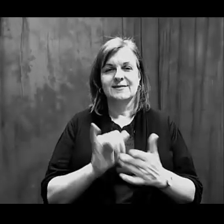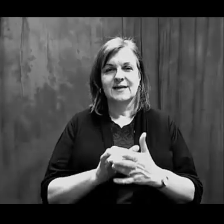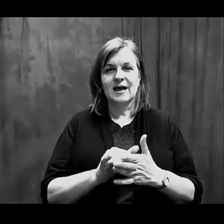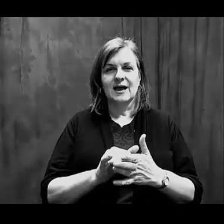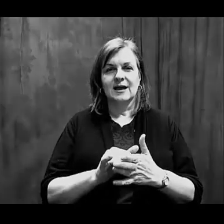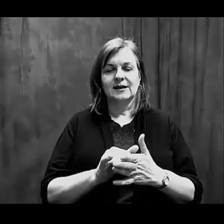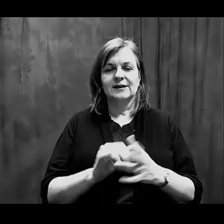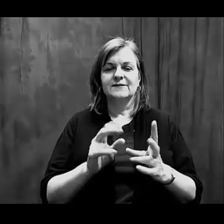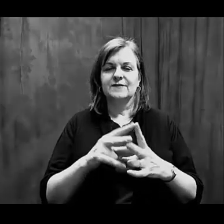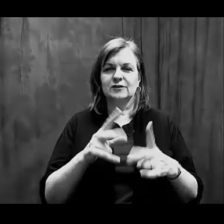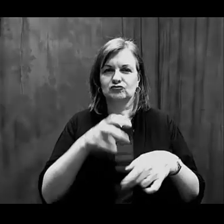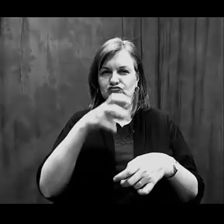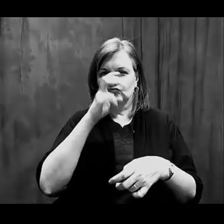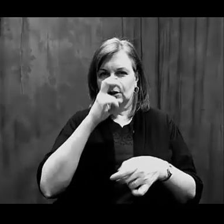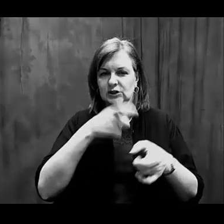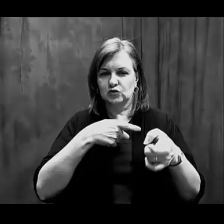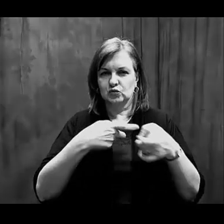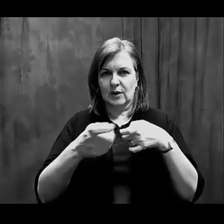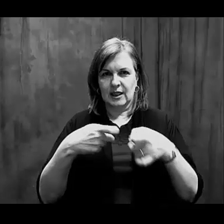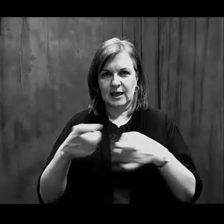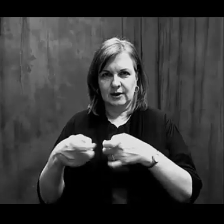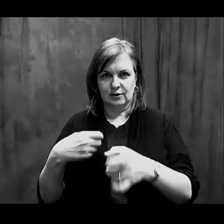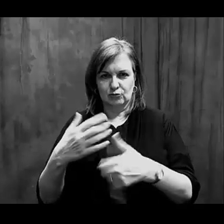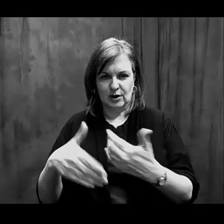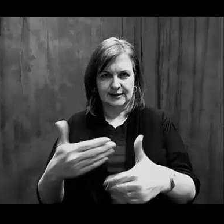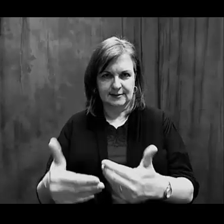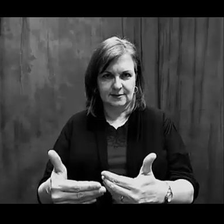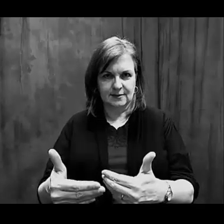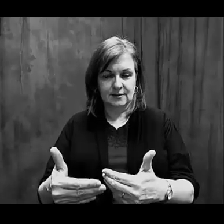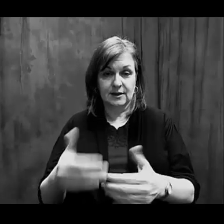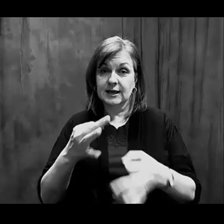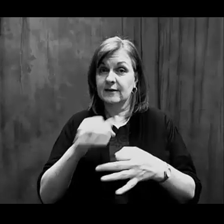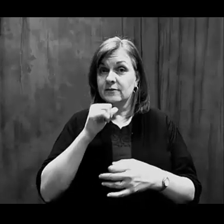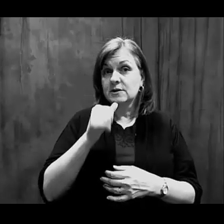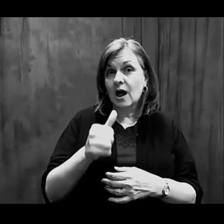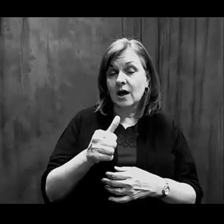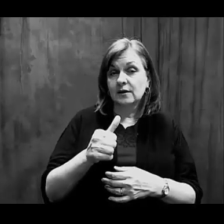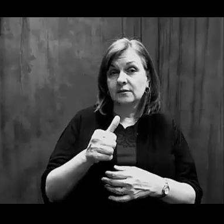is extremely regulated and if it was not